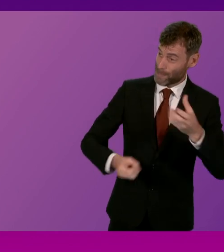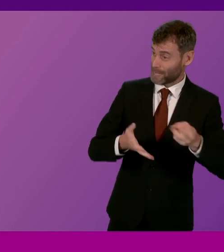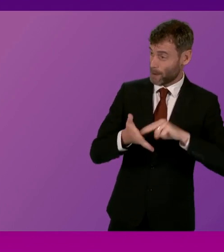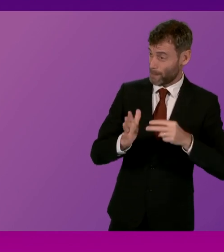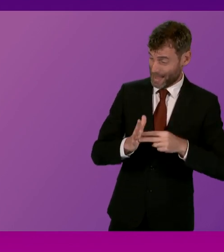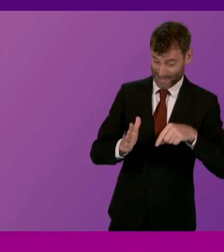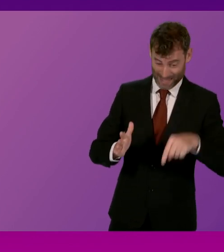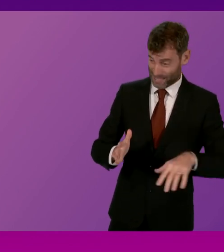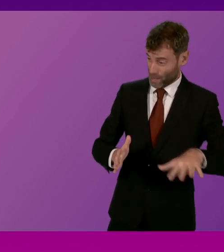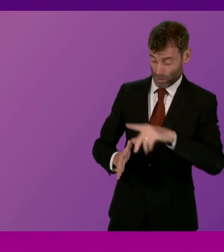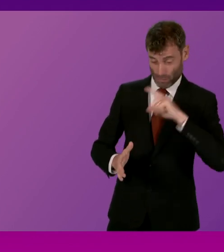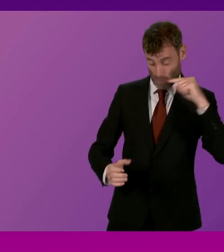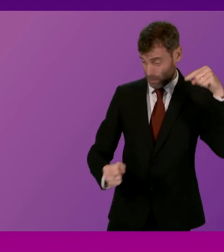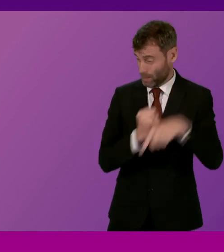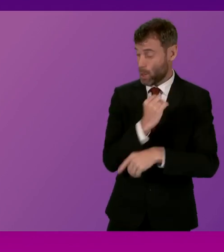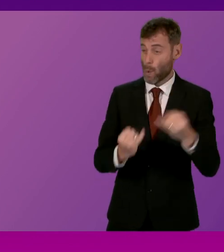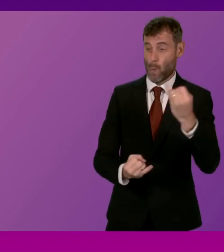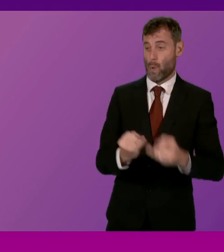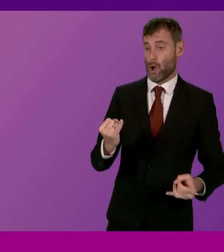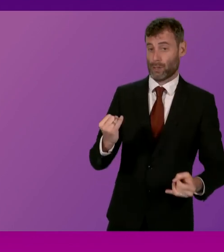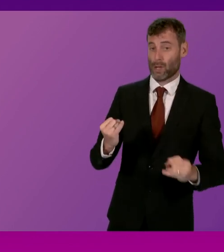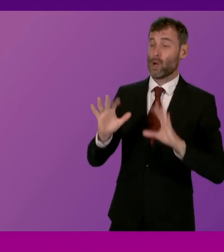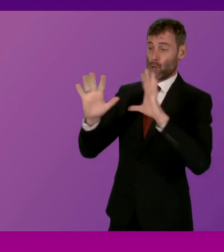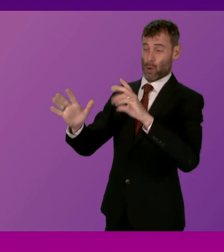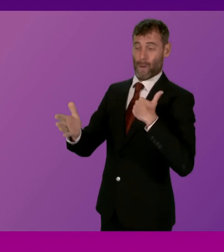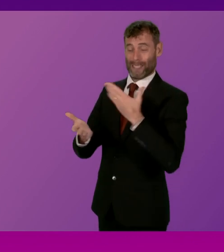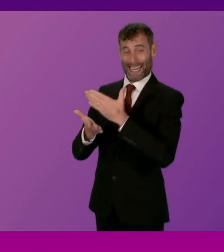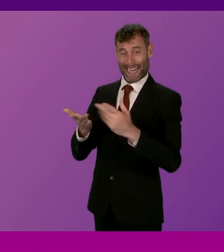Let me make it absolutely clear—I will be unequivocal—that every single regularly